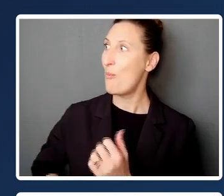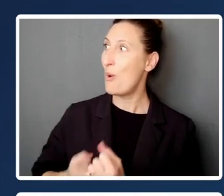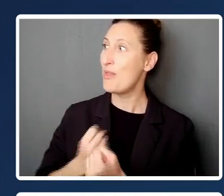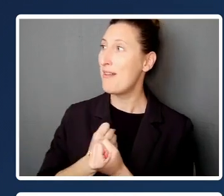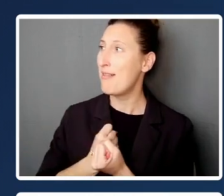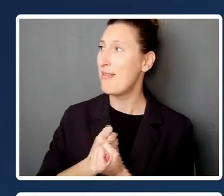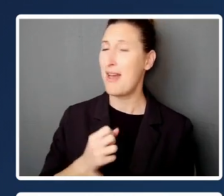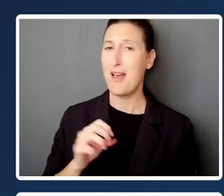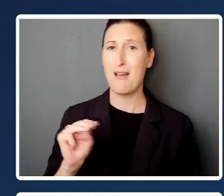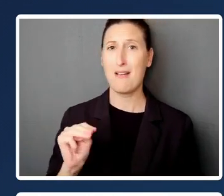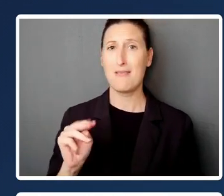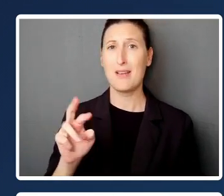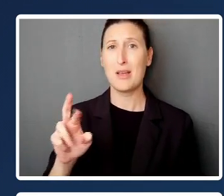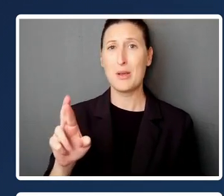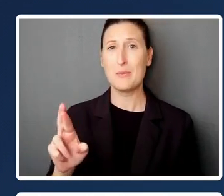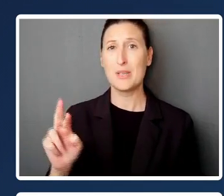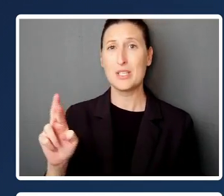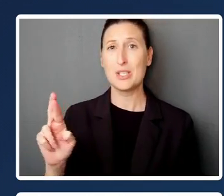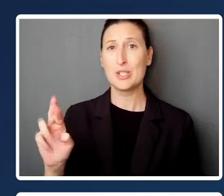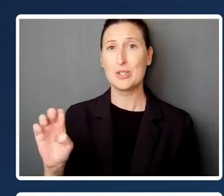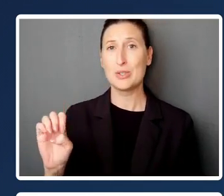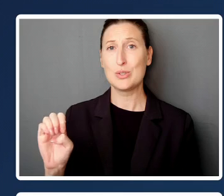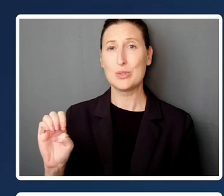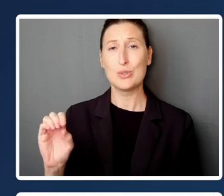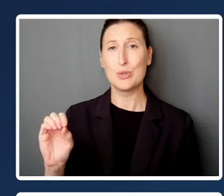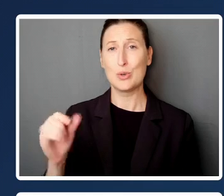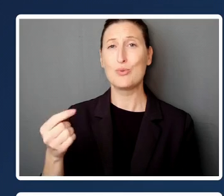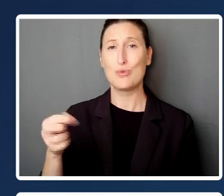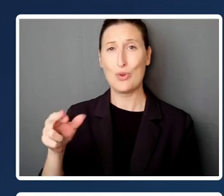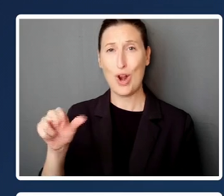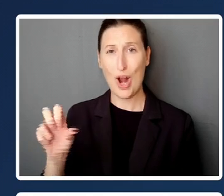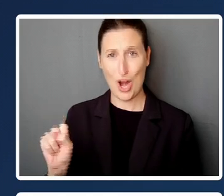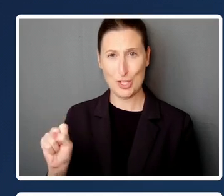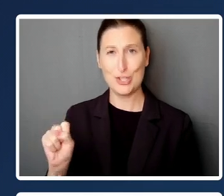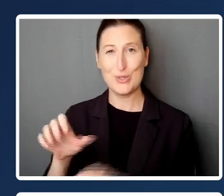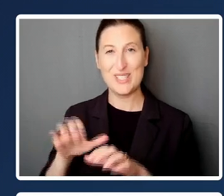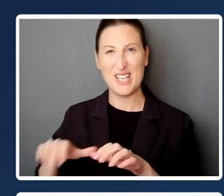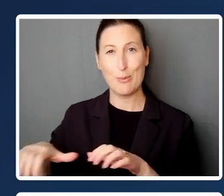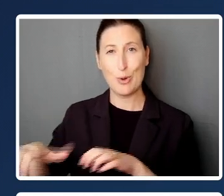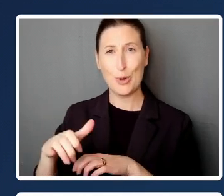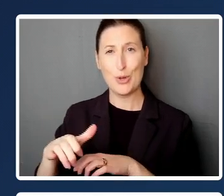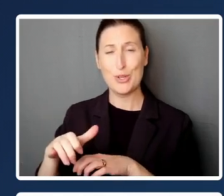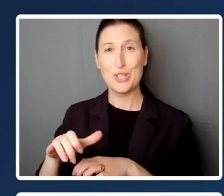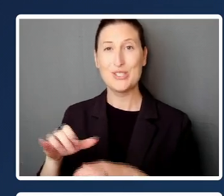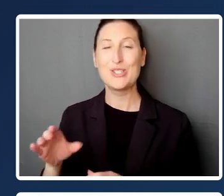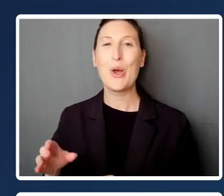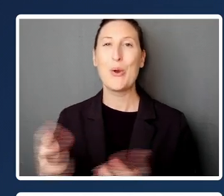from Mister Rogers' Neighborhood. So, we got matching magnets from a cute store in Corning,